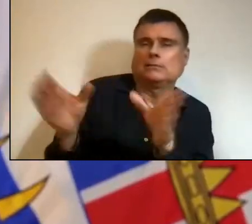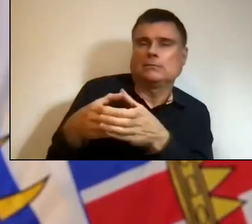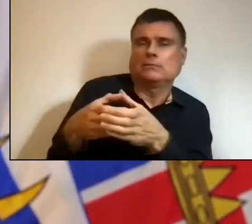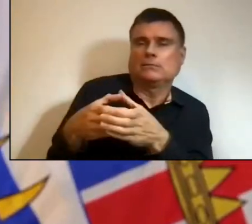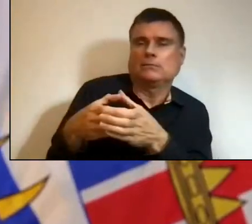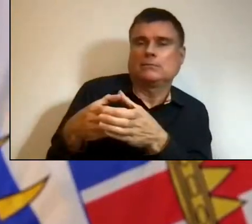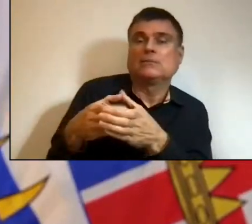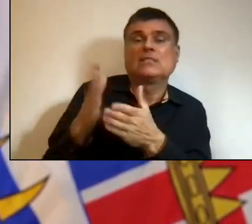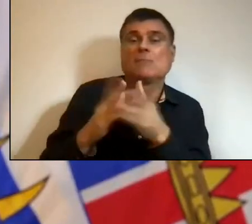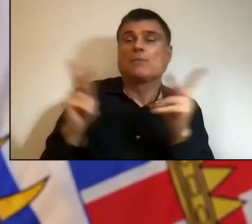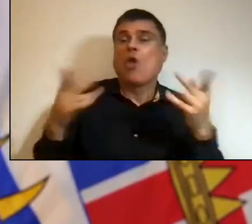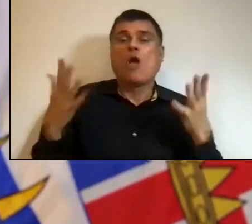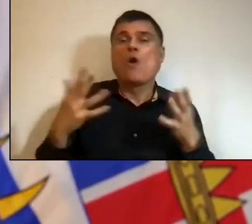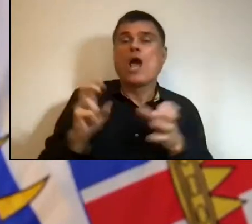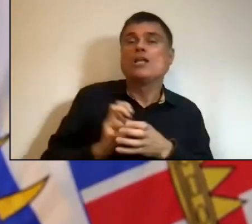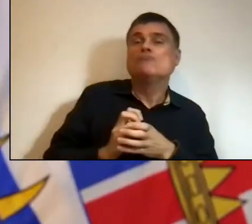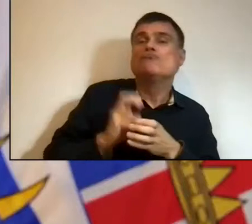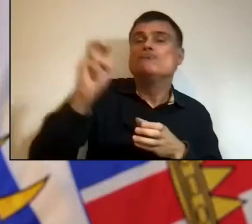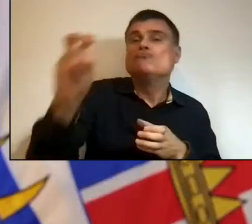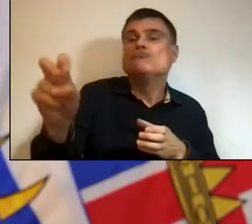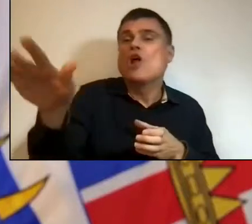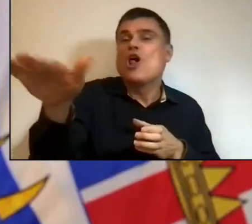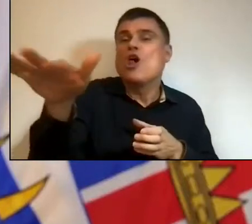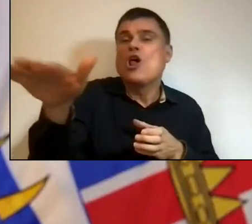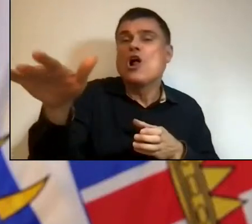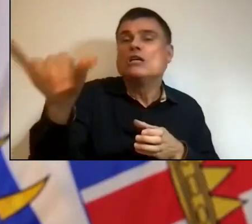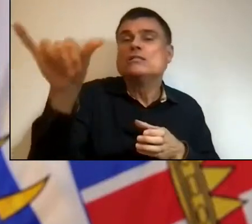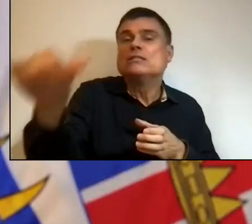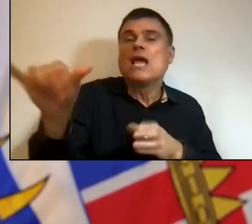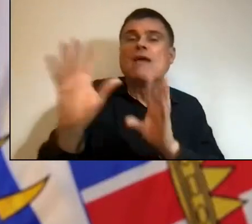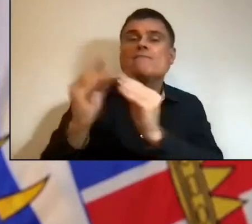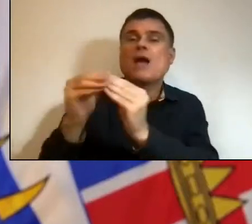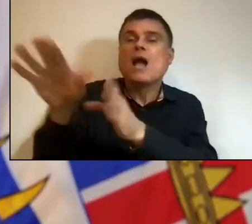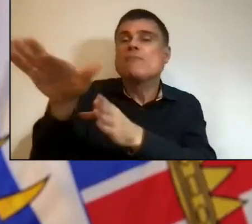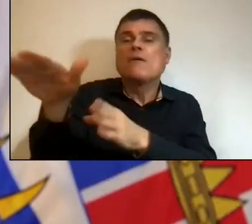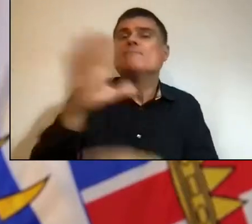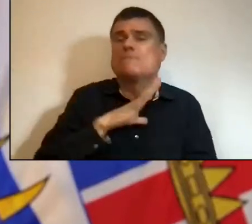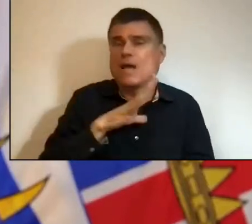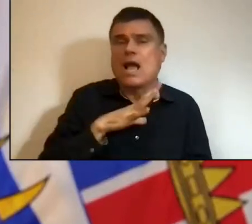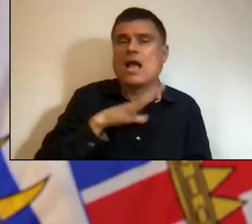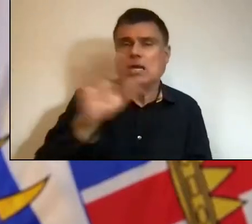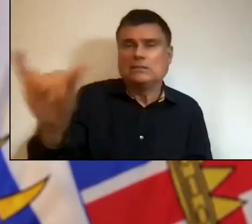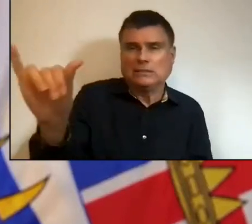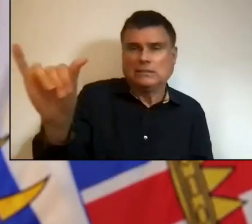right now, so the guidance is keep it as small as possible.